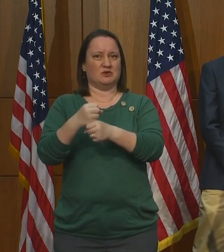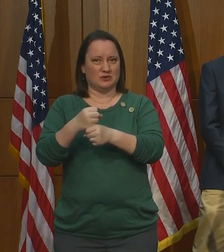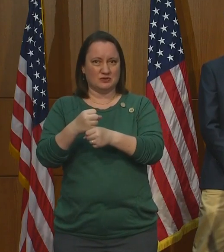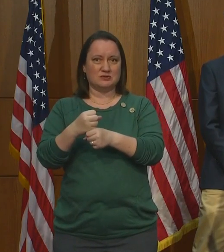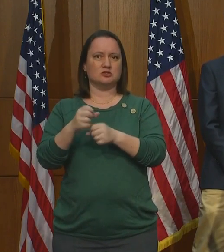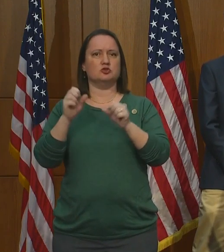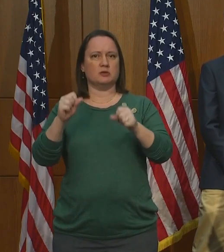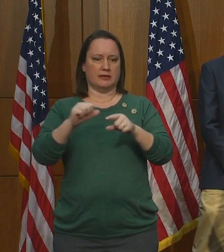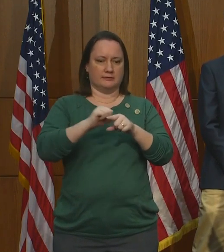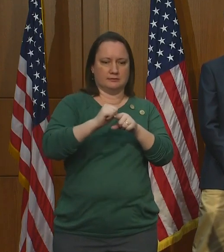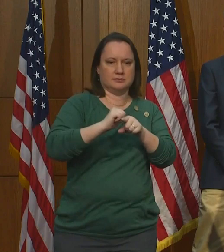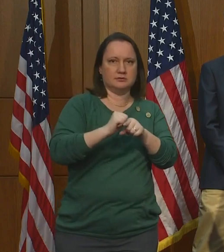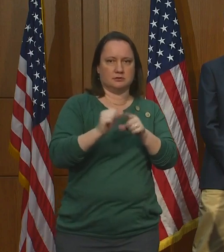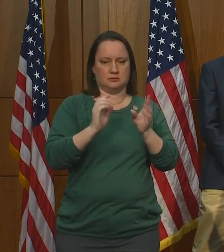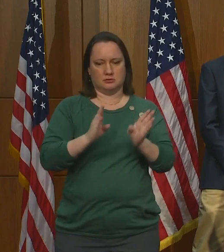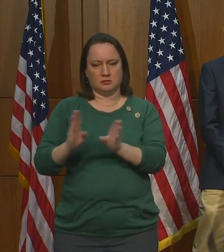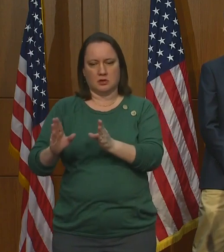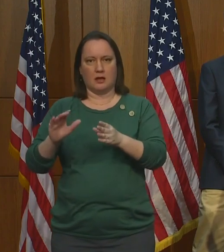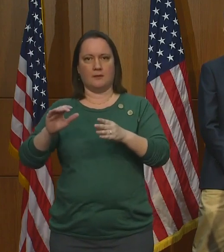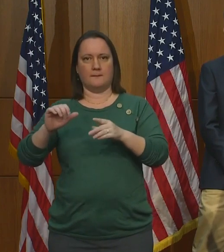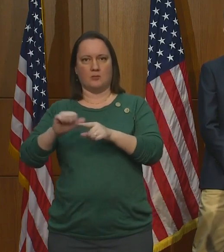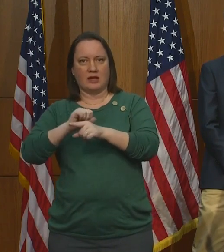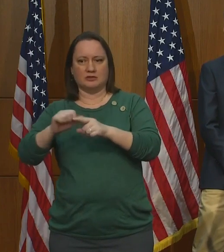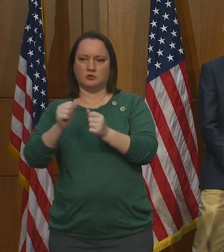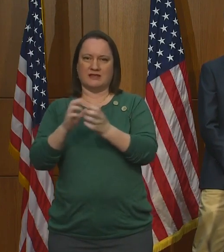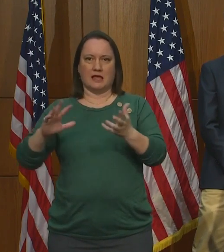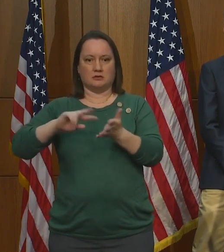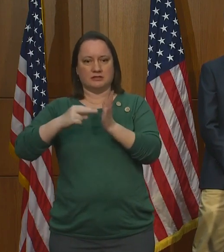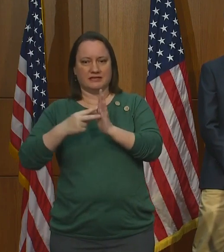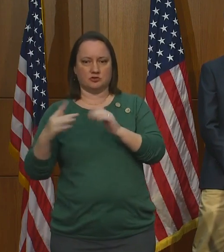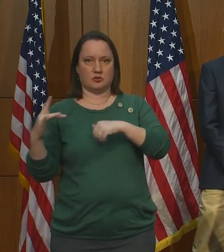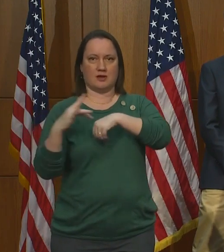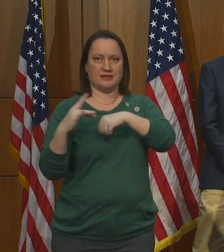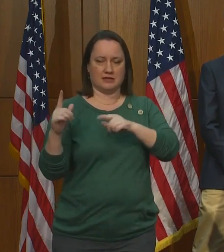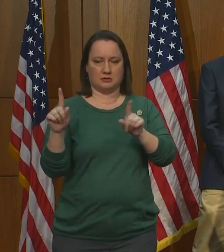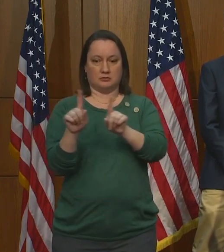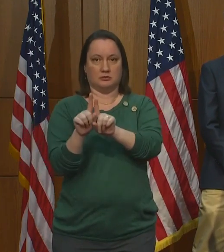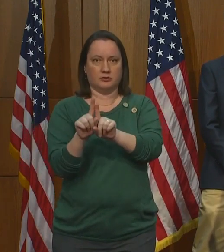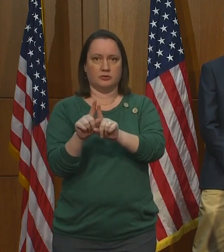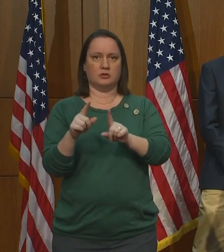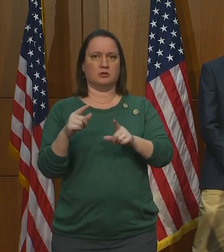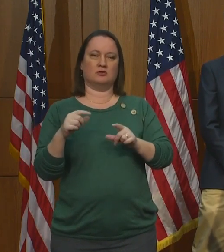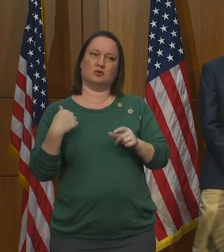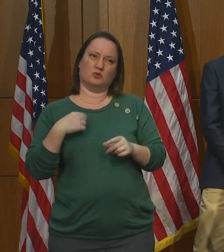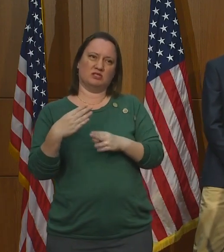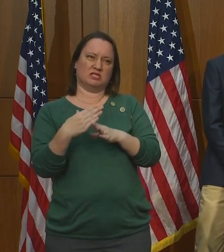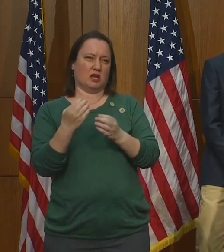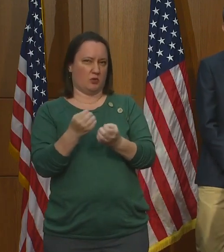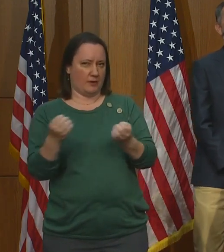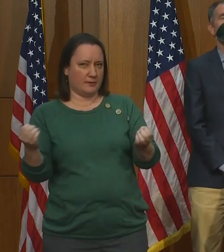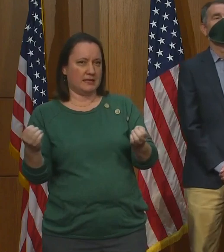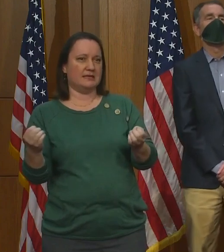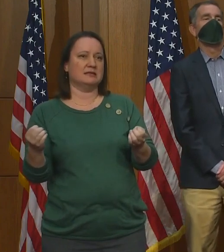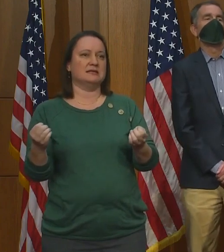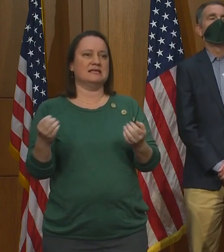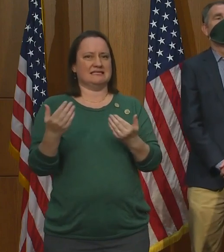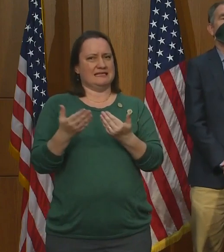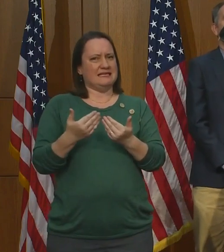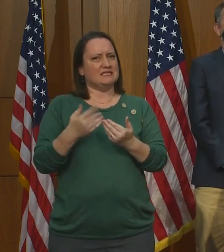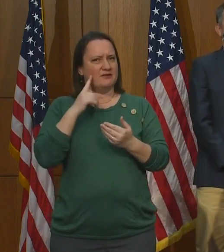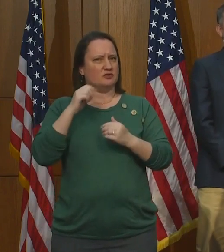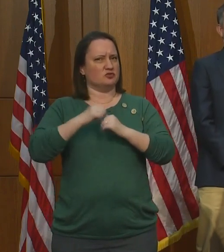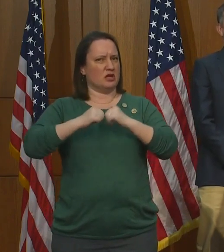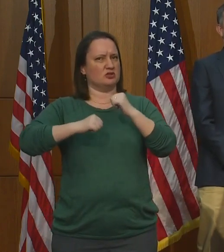SOCCER. COACH TITLE SOCCER FOR